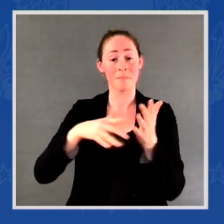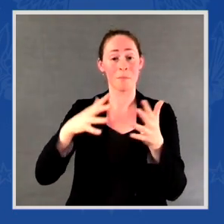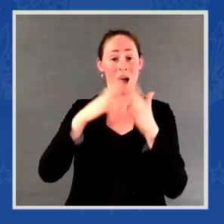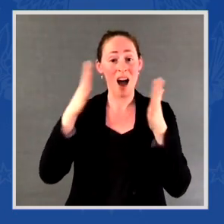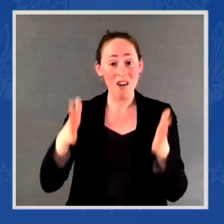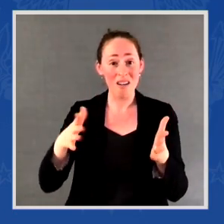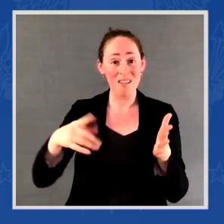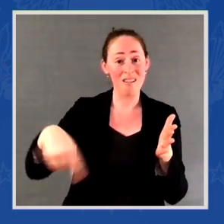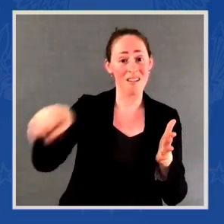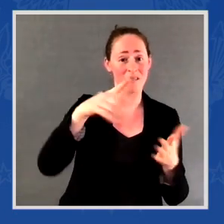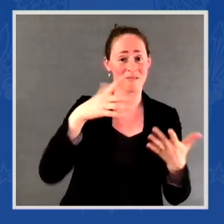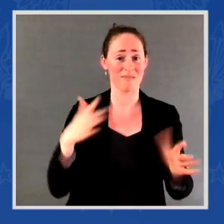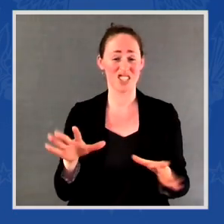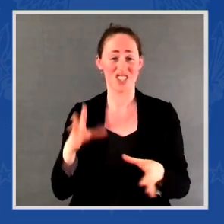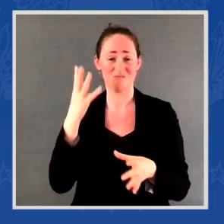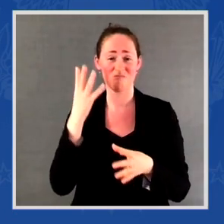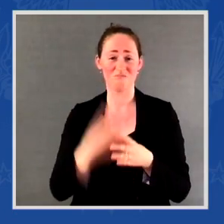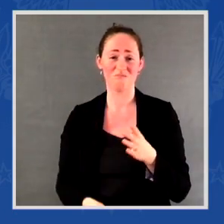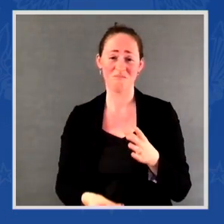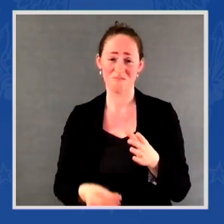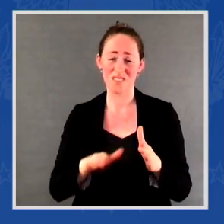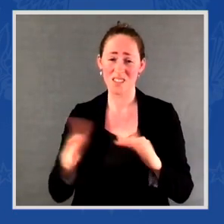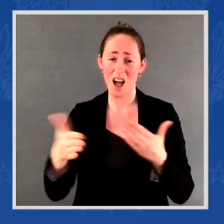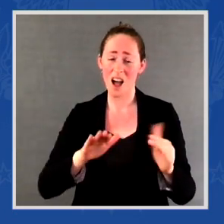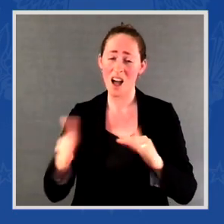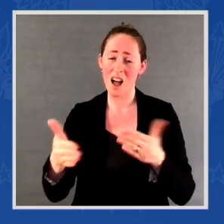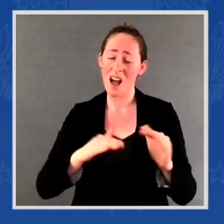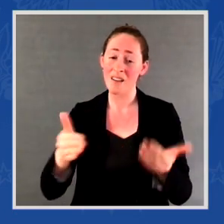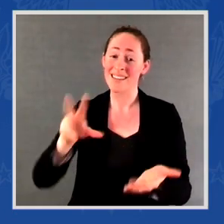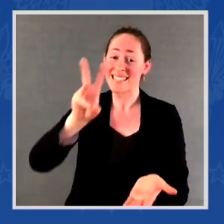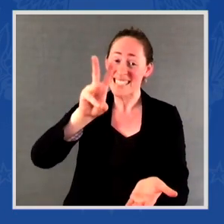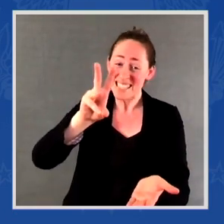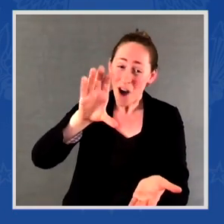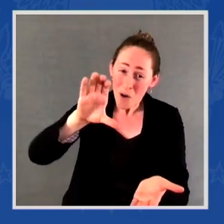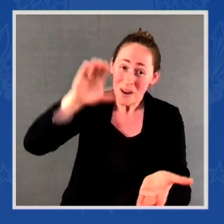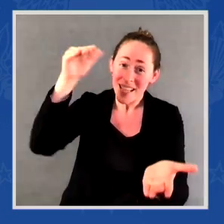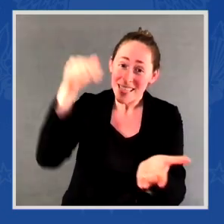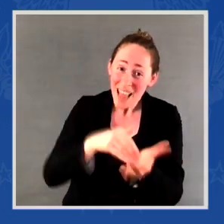Six hundred thousand-plus Americans have died.